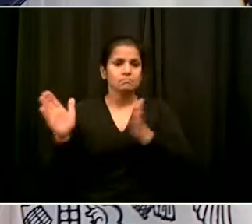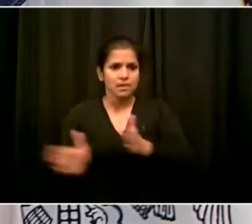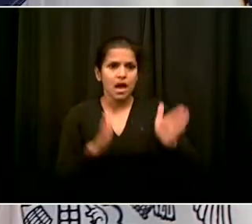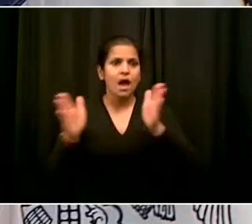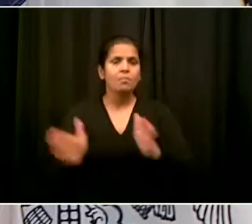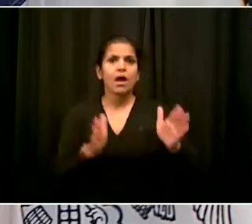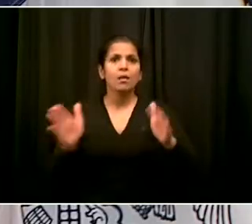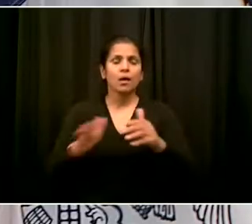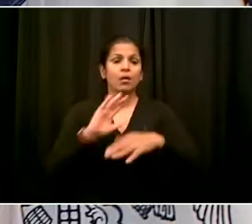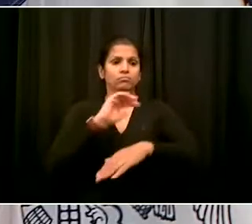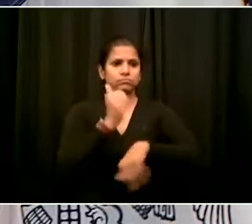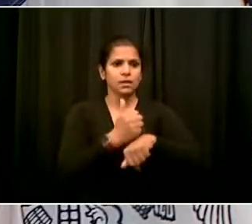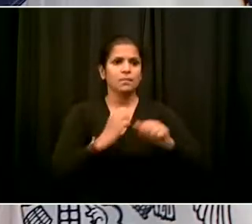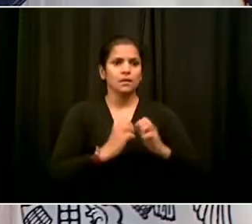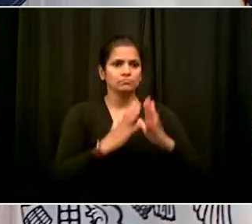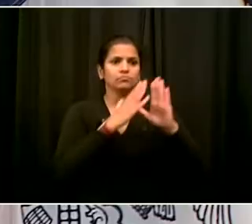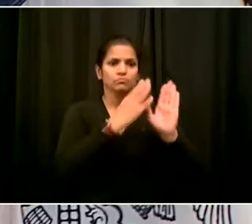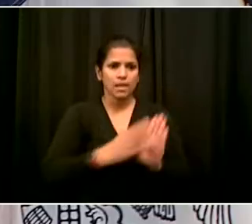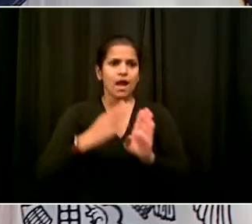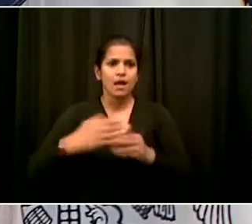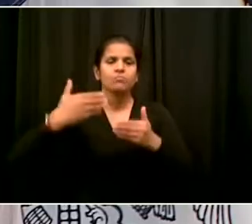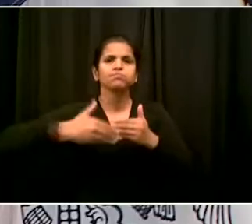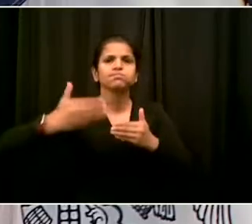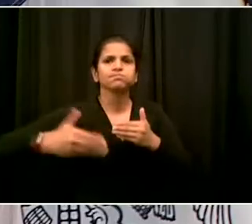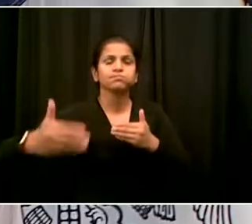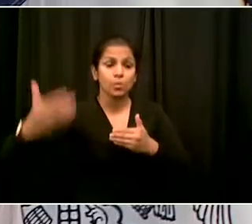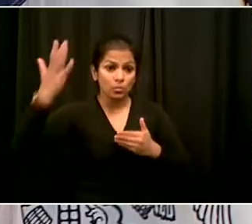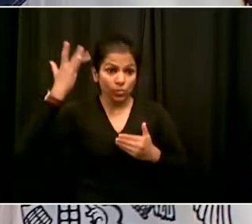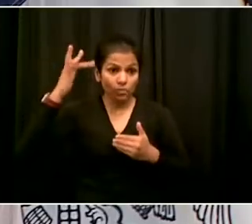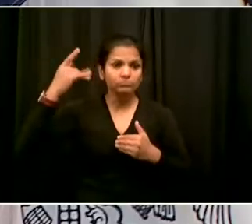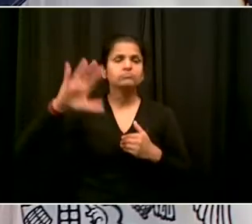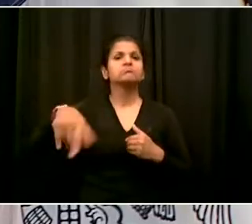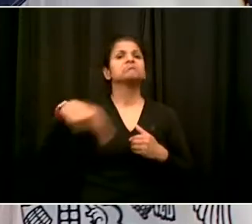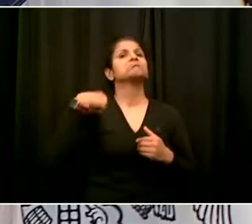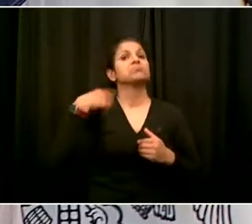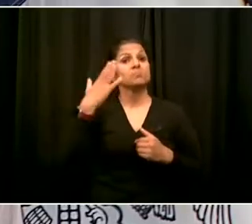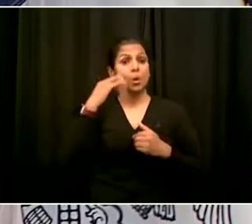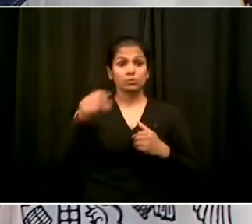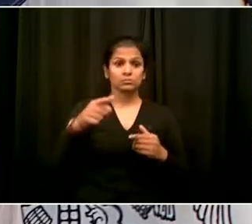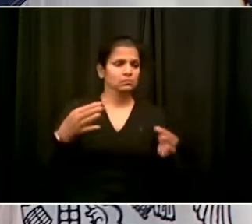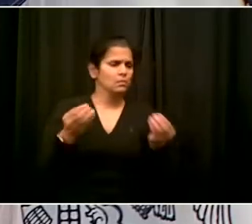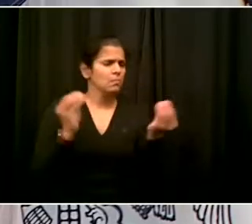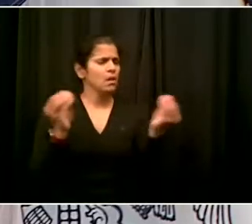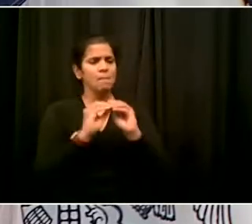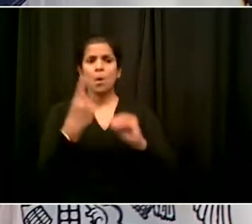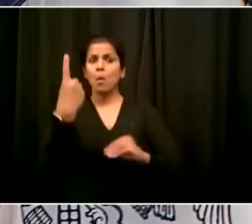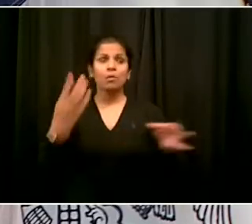EXPERIRICENES WE LEARNED SO MUCH